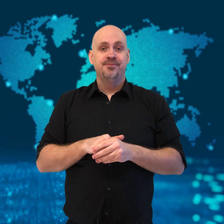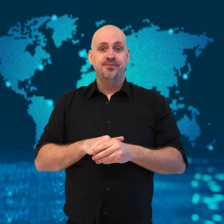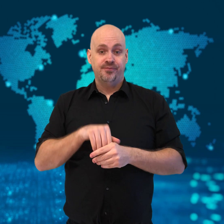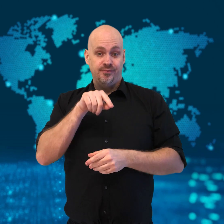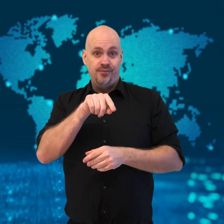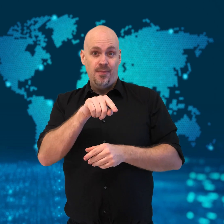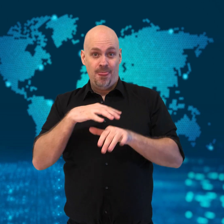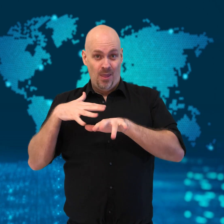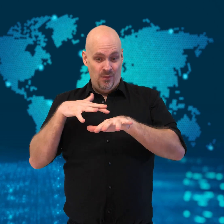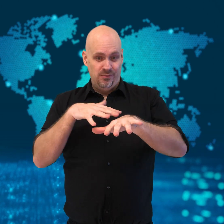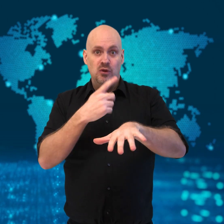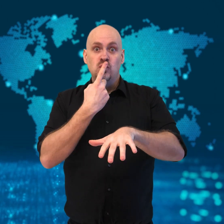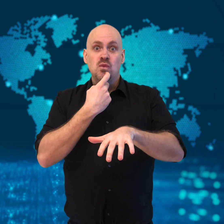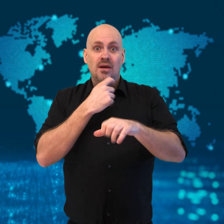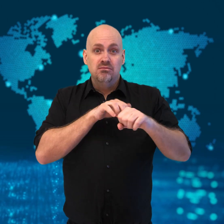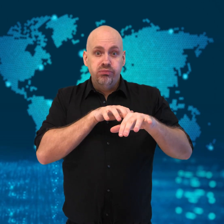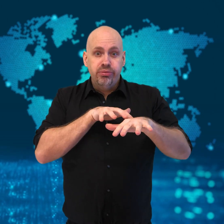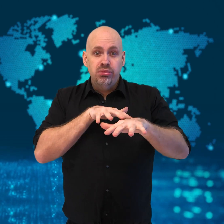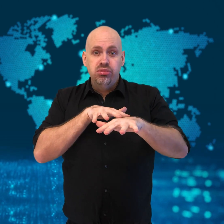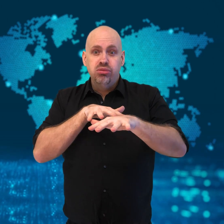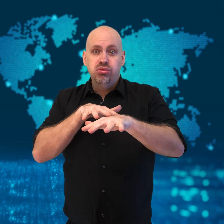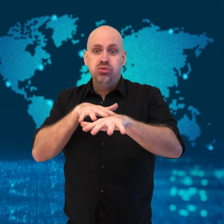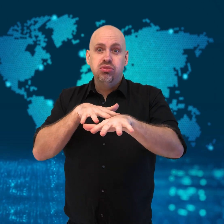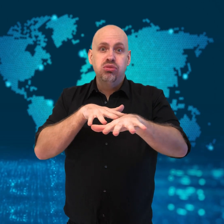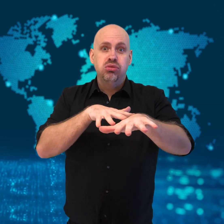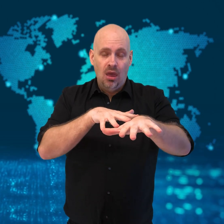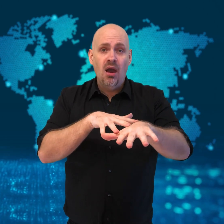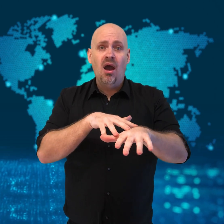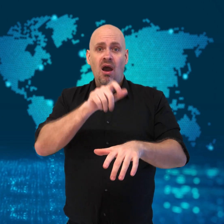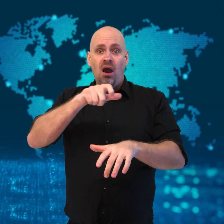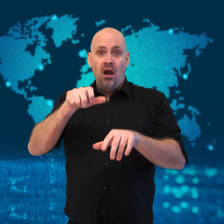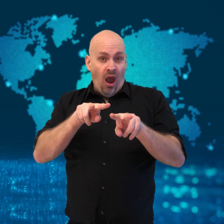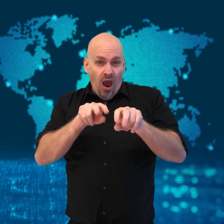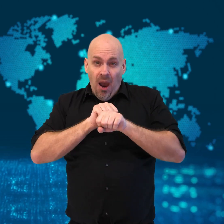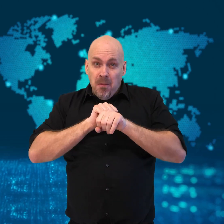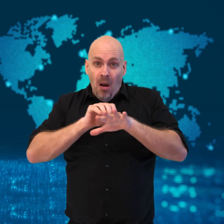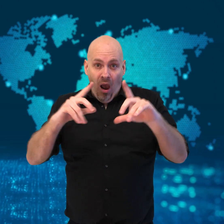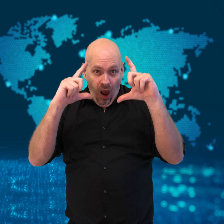on Twitter shared photos and videos.